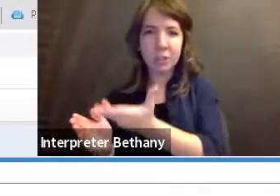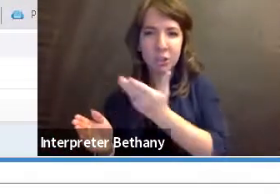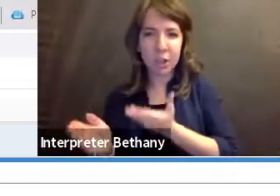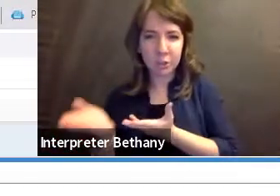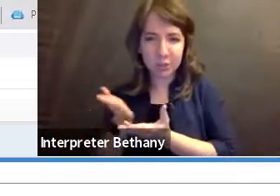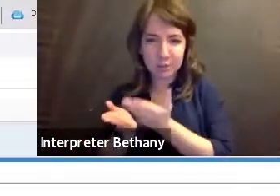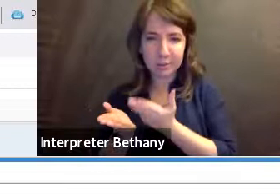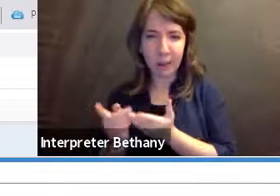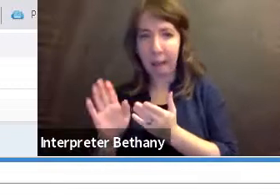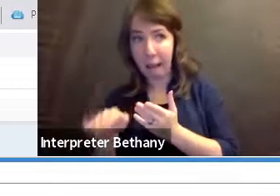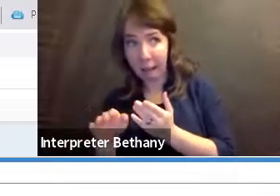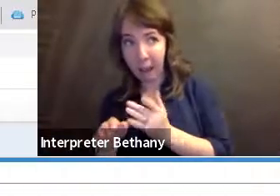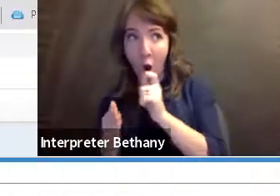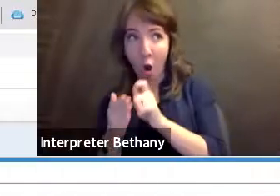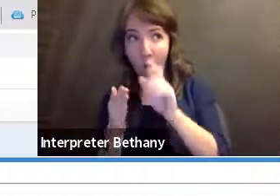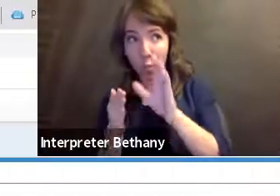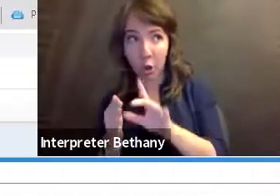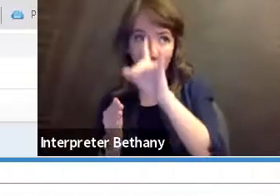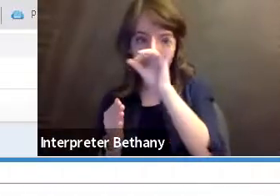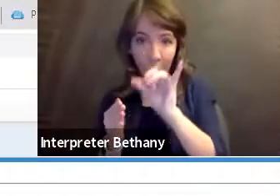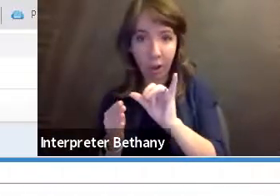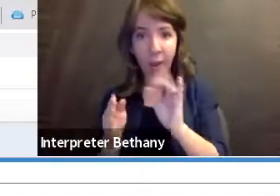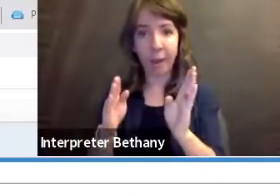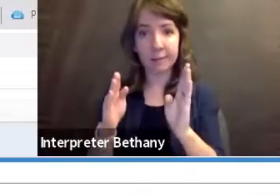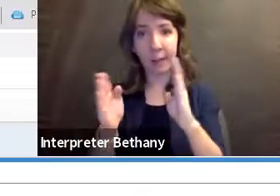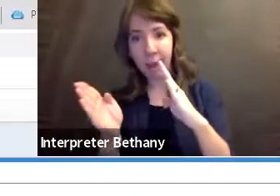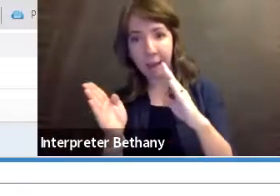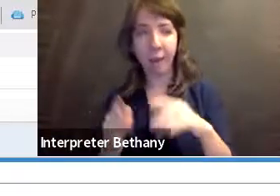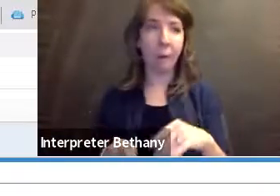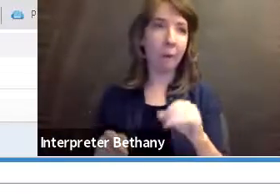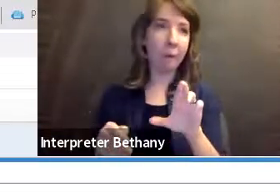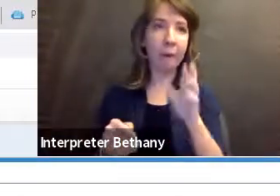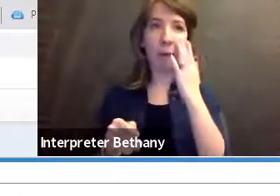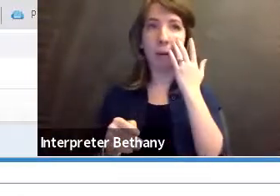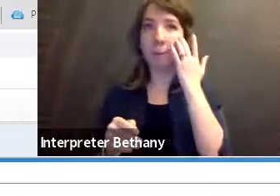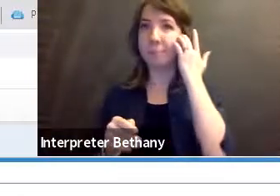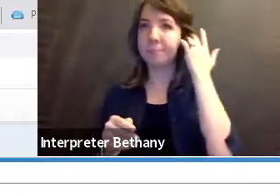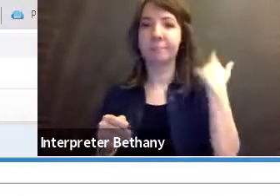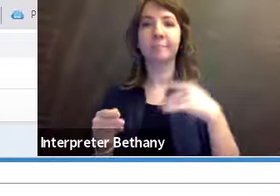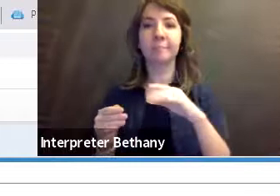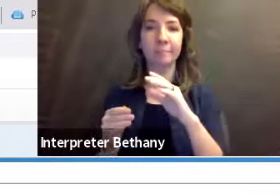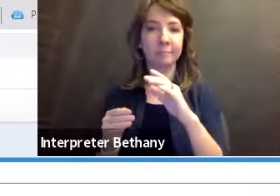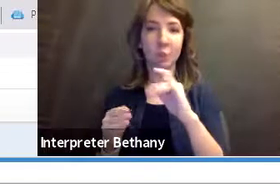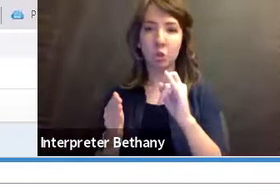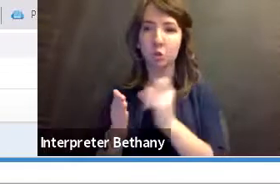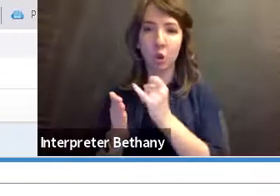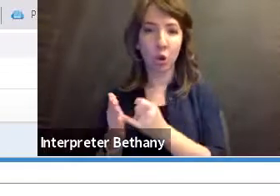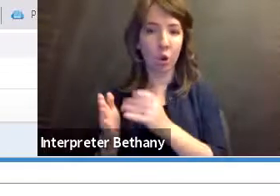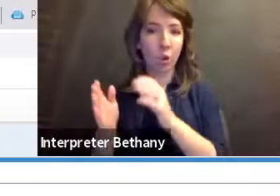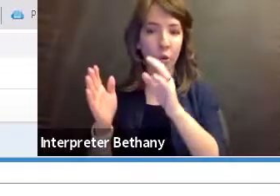Linda Kobashigawa: This is what the author should look like this is this is what the title of the journal should look like, things like that. So,